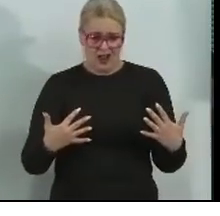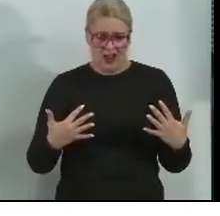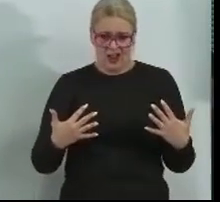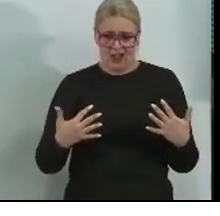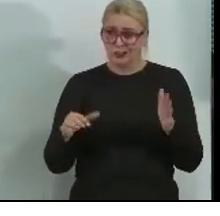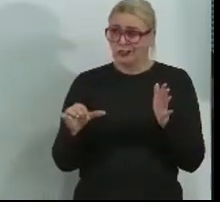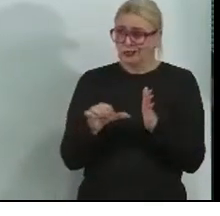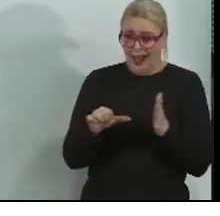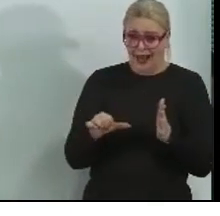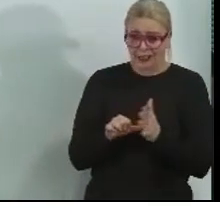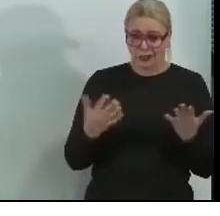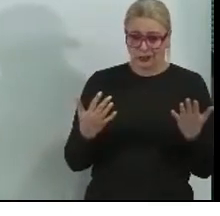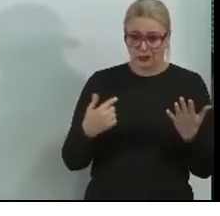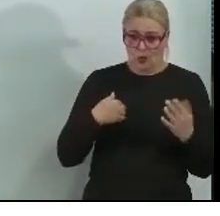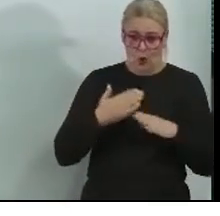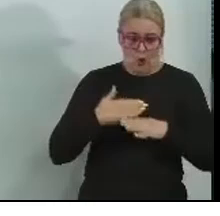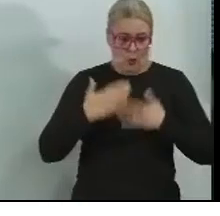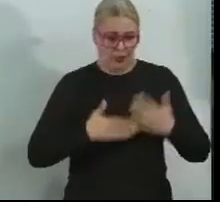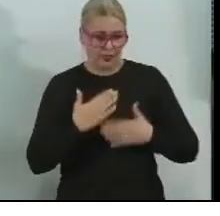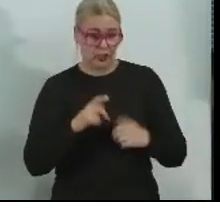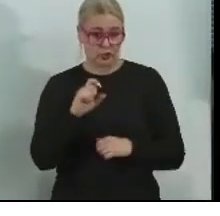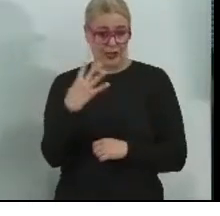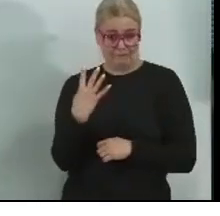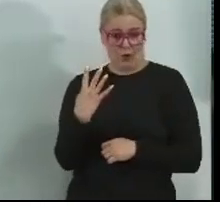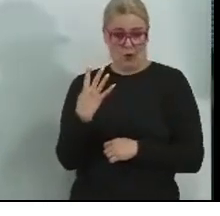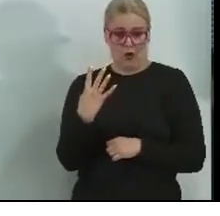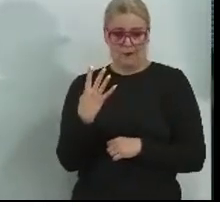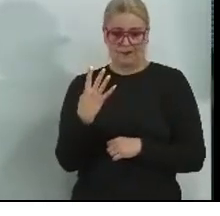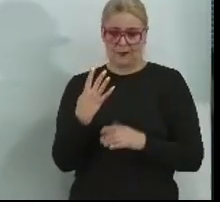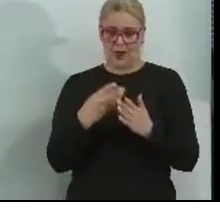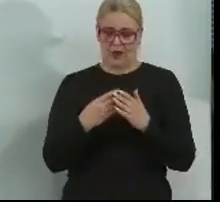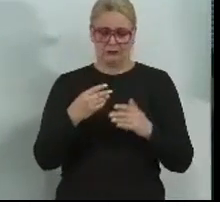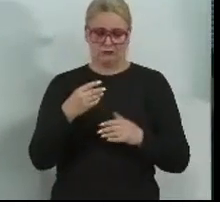But then we go and actually sort of drill down with prominent voices